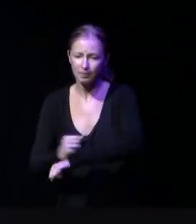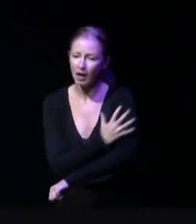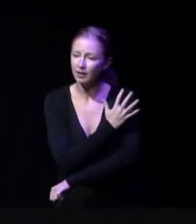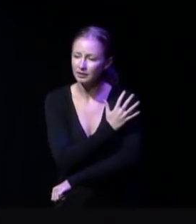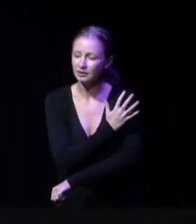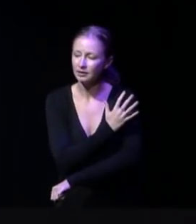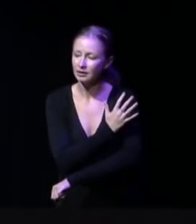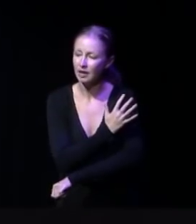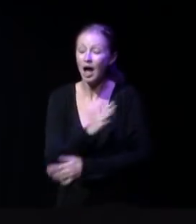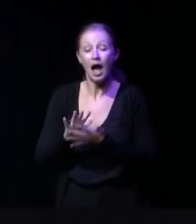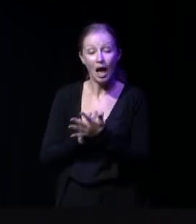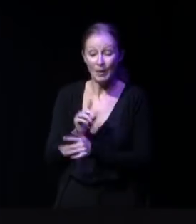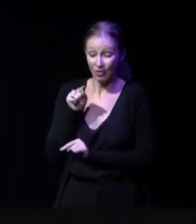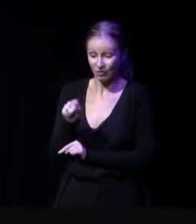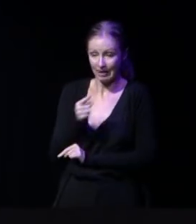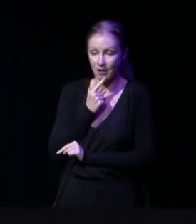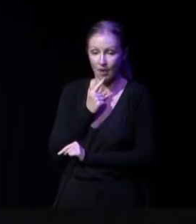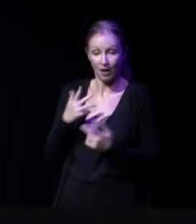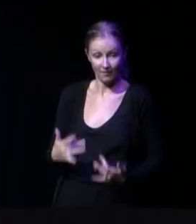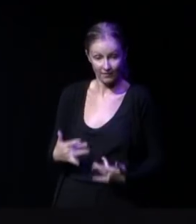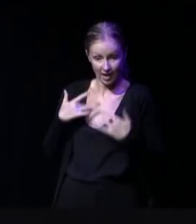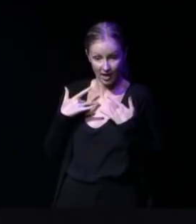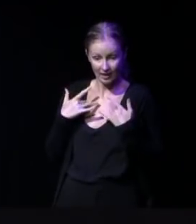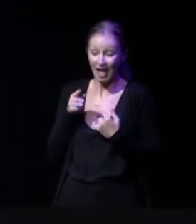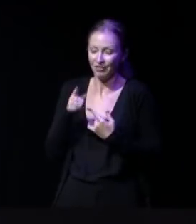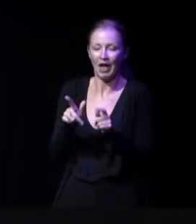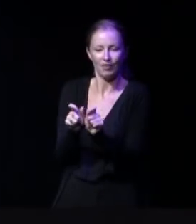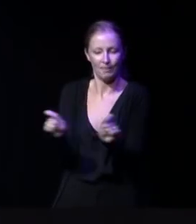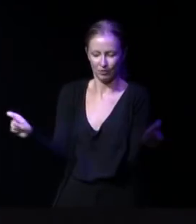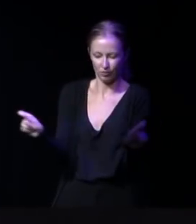I'm suggesting we use those feelings as our measurement of what is beautiful.